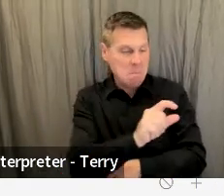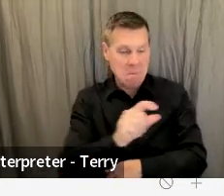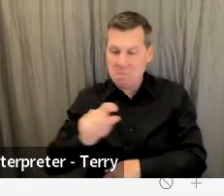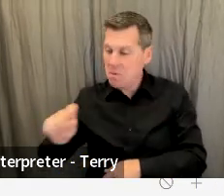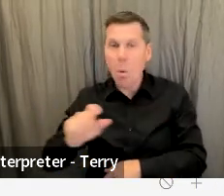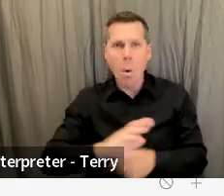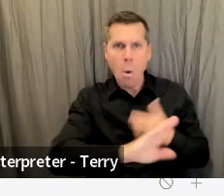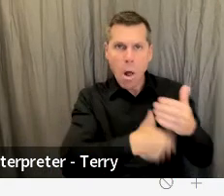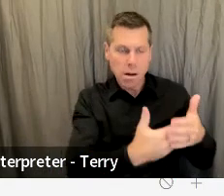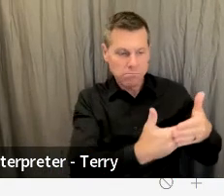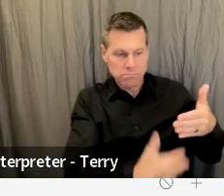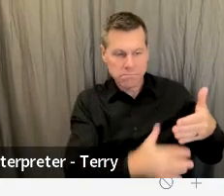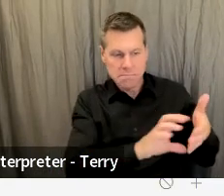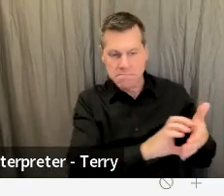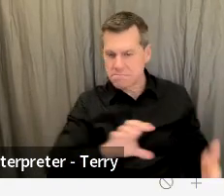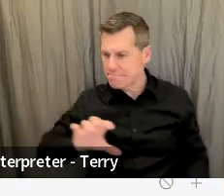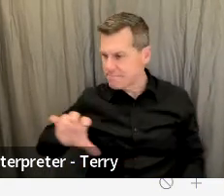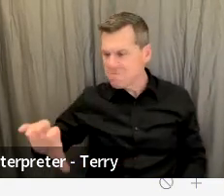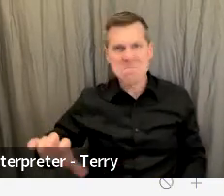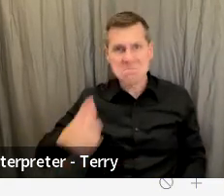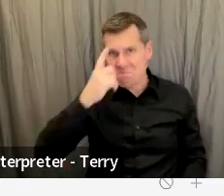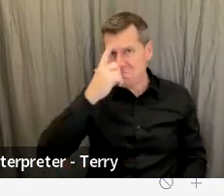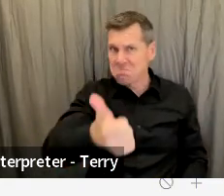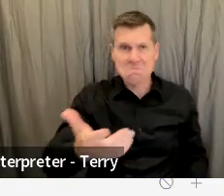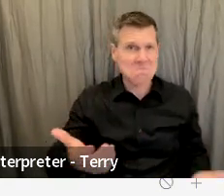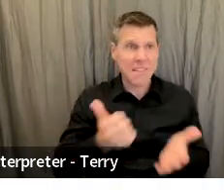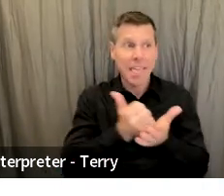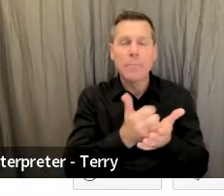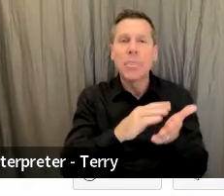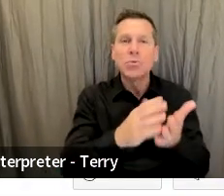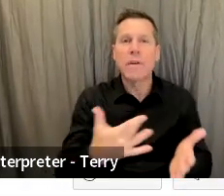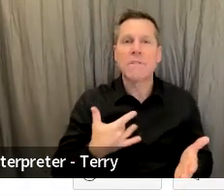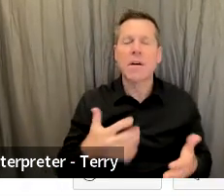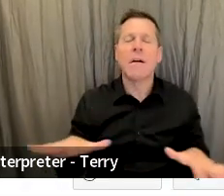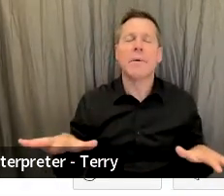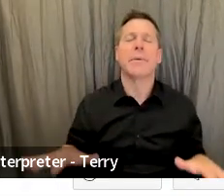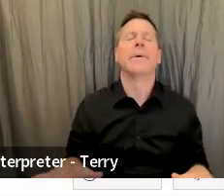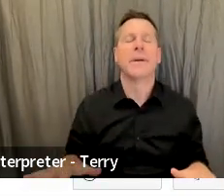in order to help their students get started on the right foot. So for the brand new student, right,